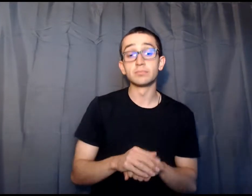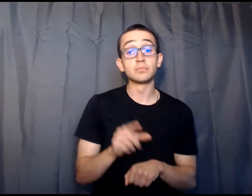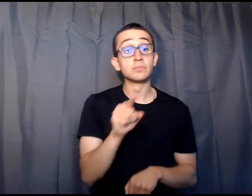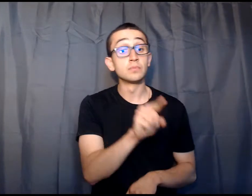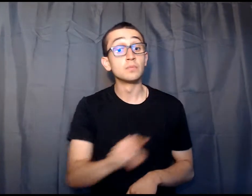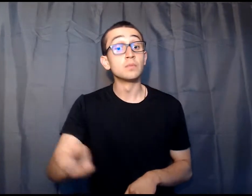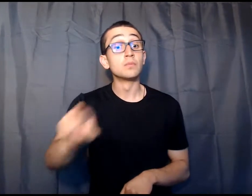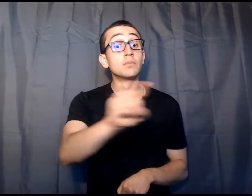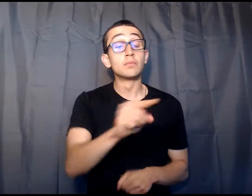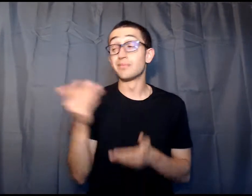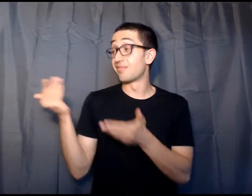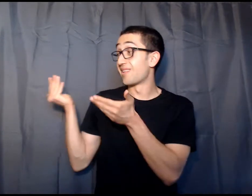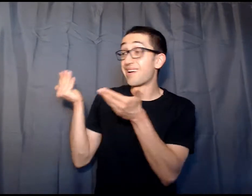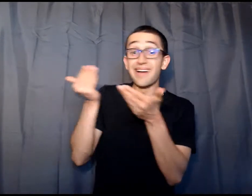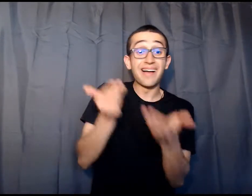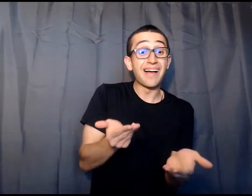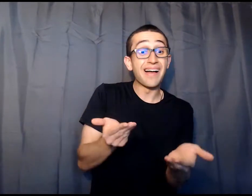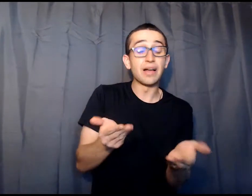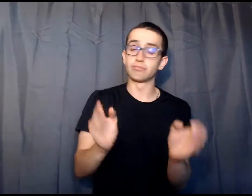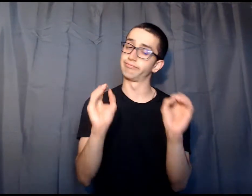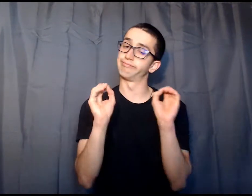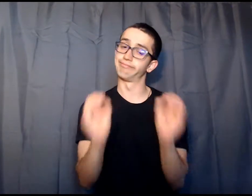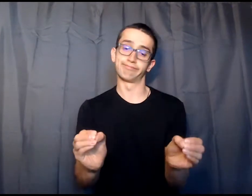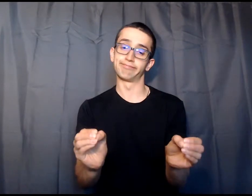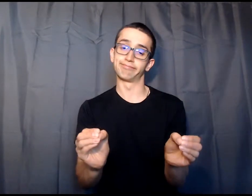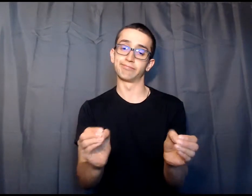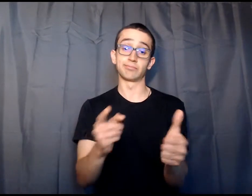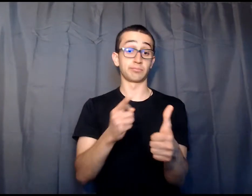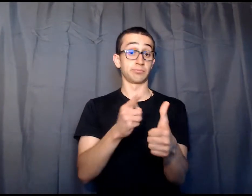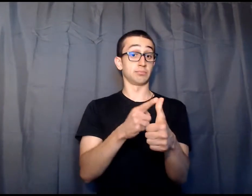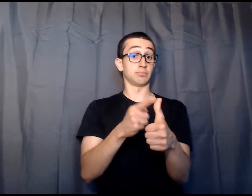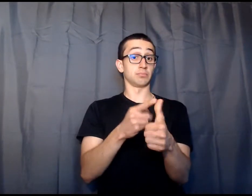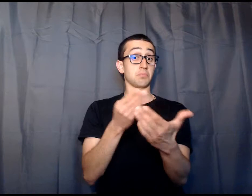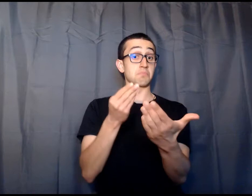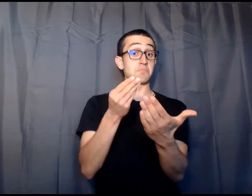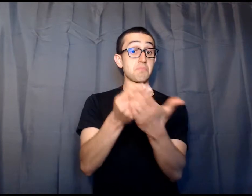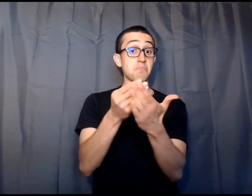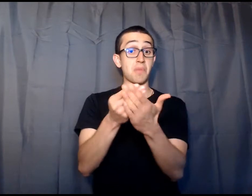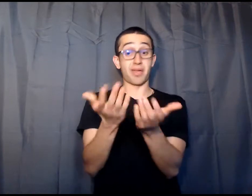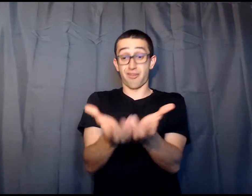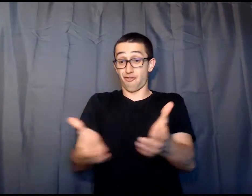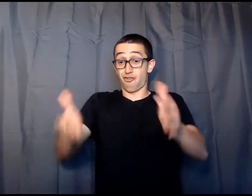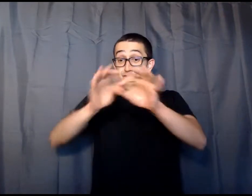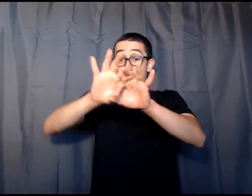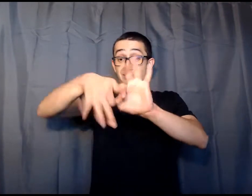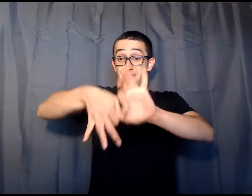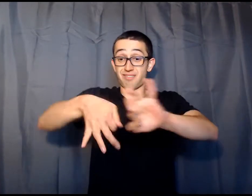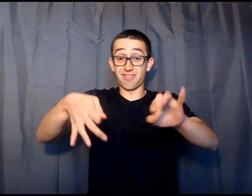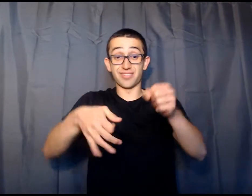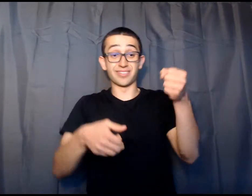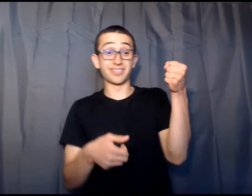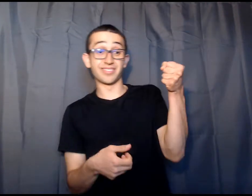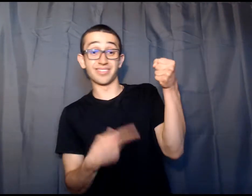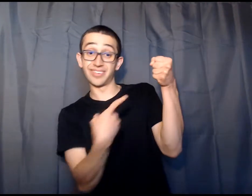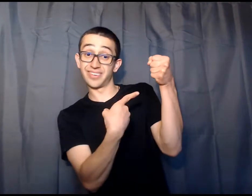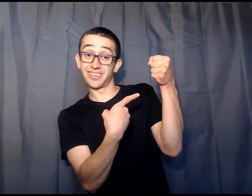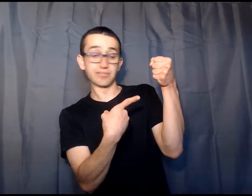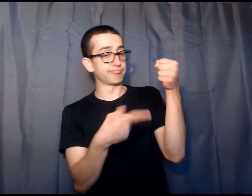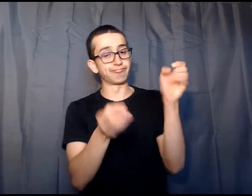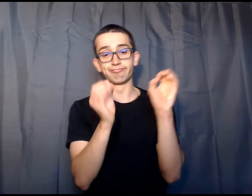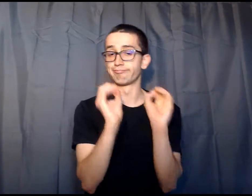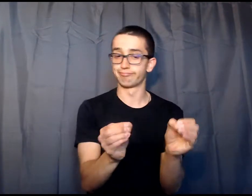Carry no money bag,